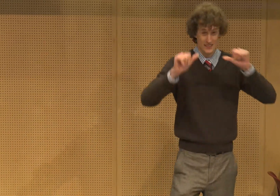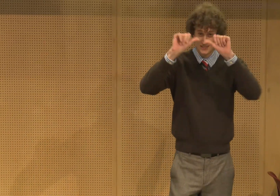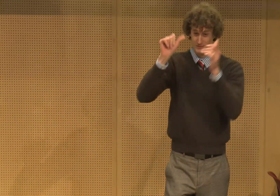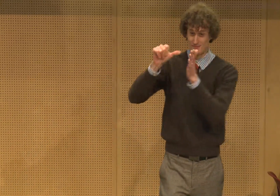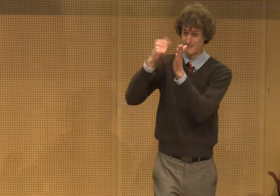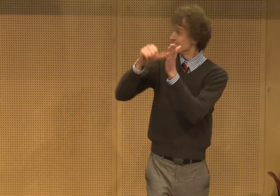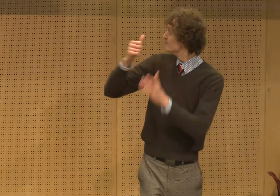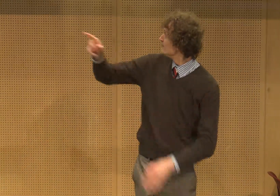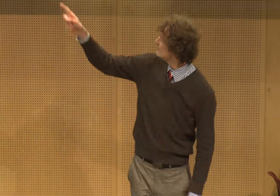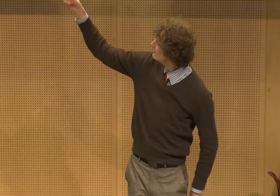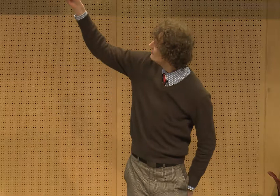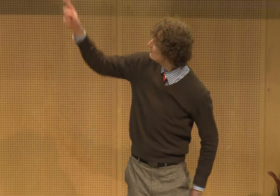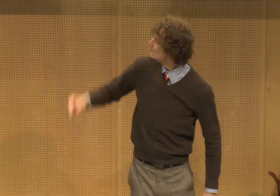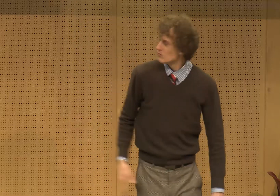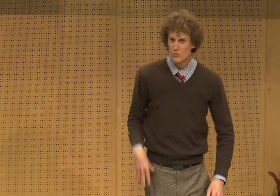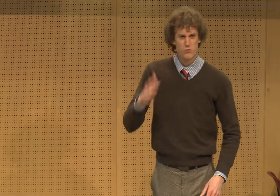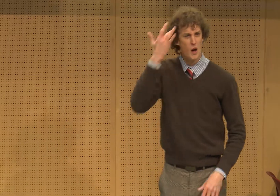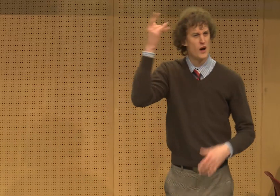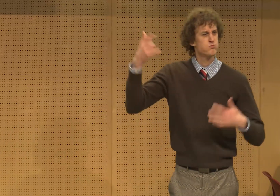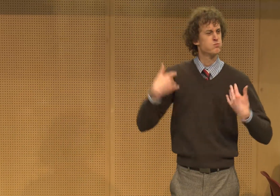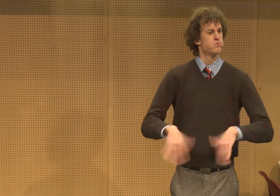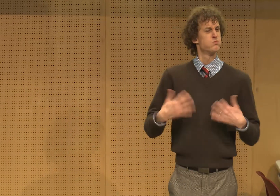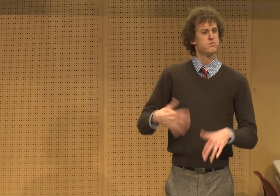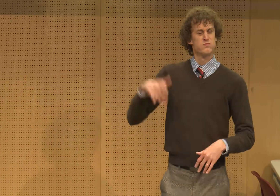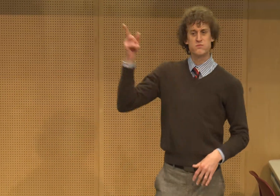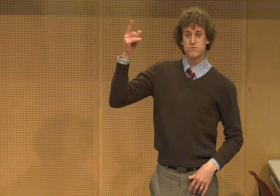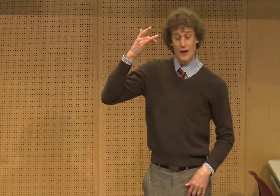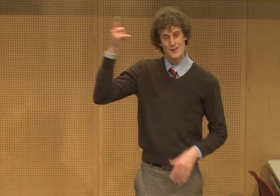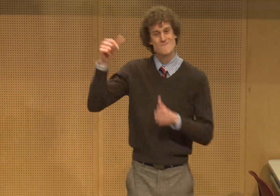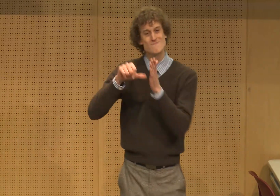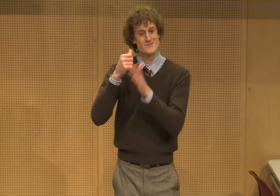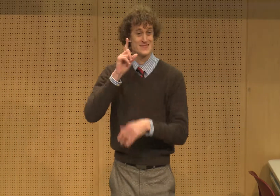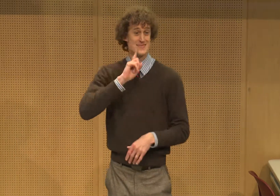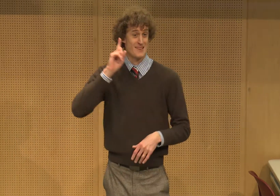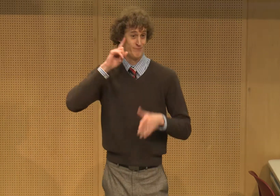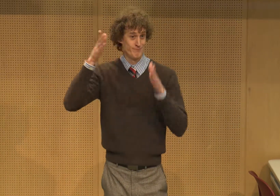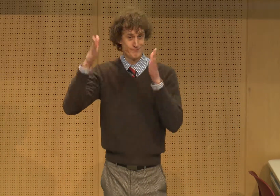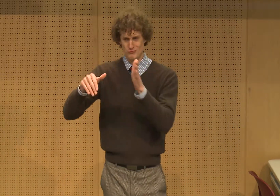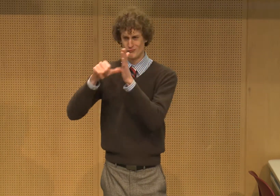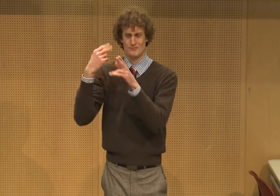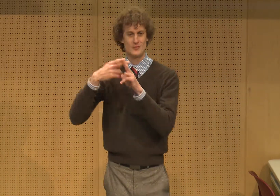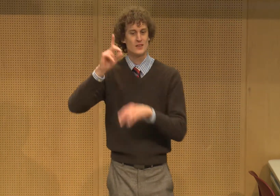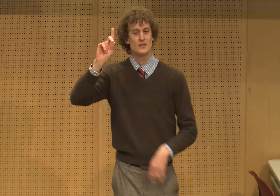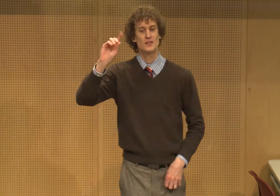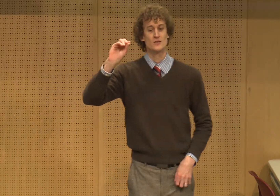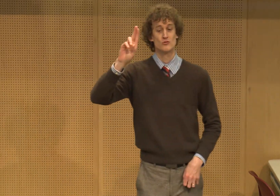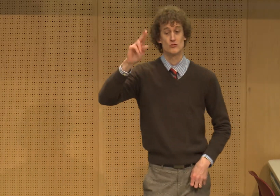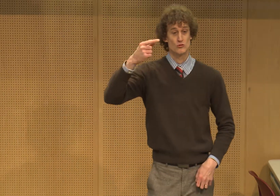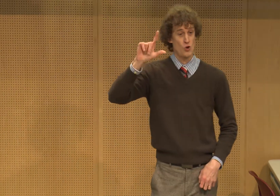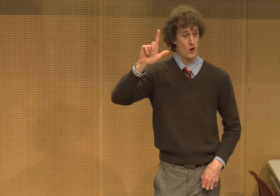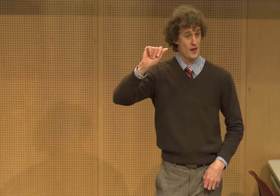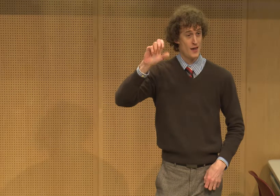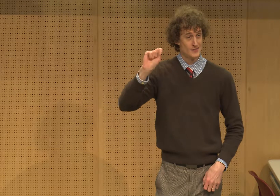This sculpture, this statue is a very important part of the history there.